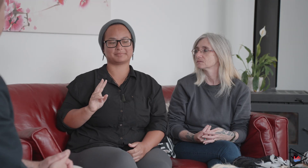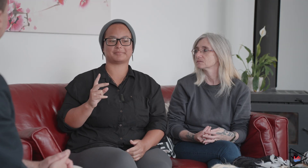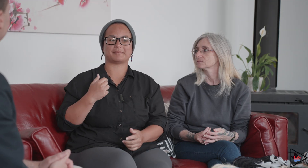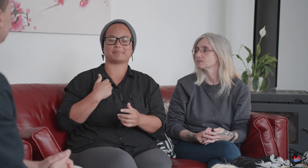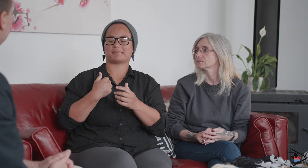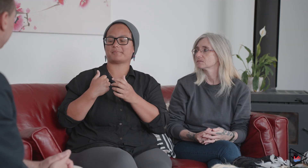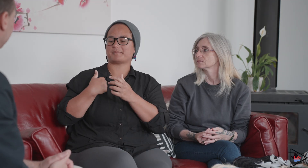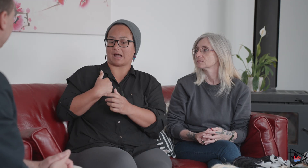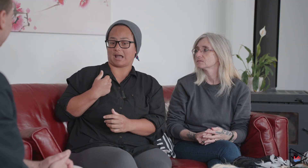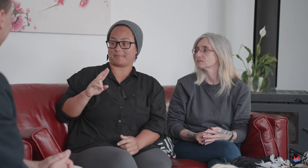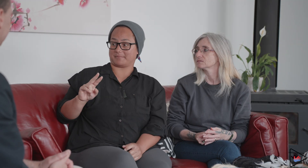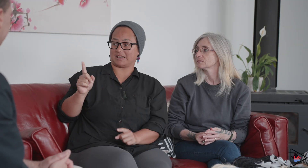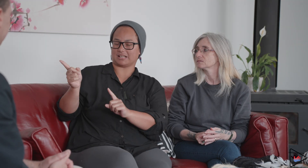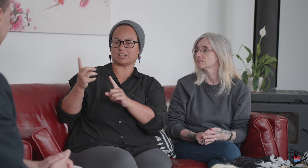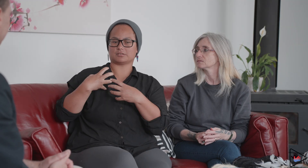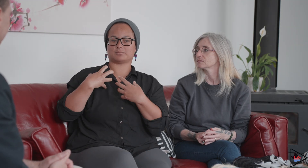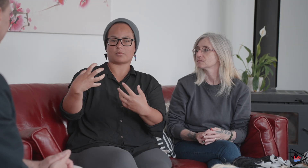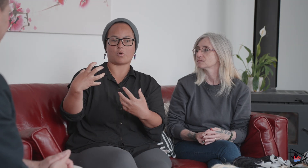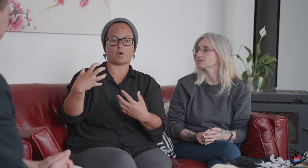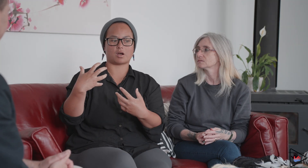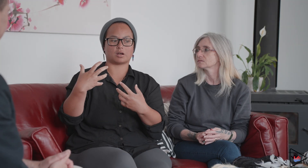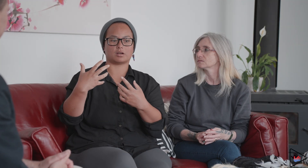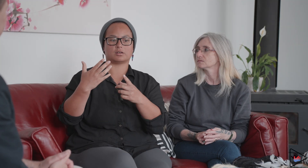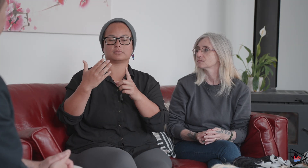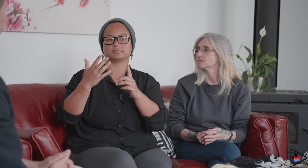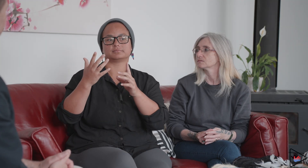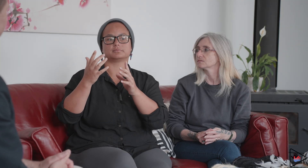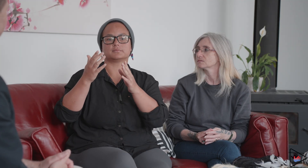there was supposed to be two of us that went to level five. My partner was